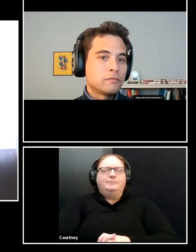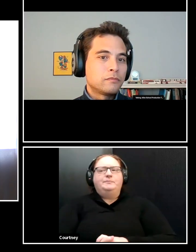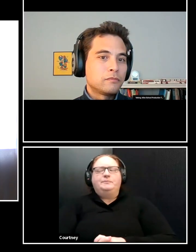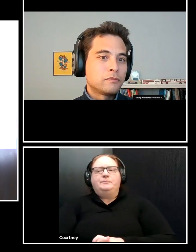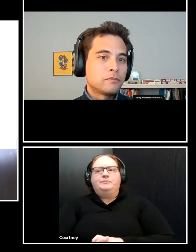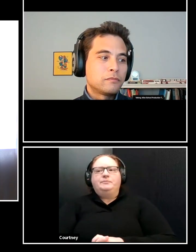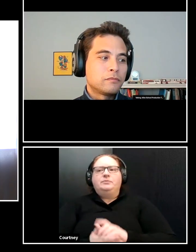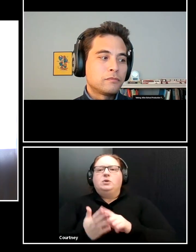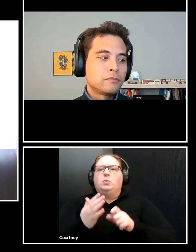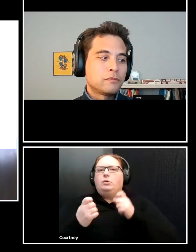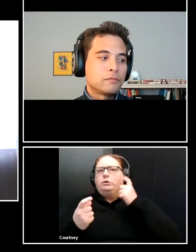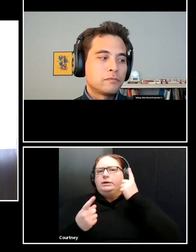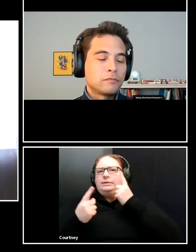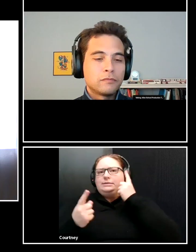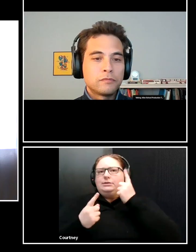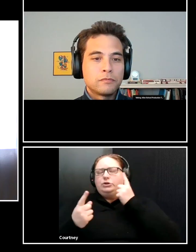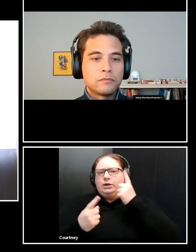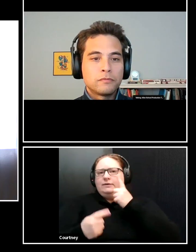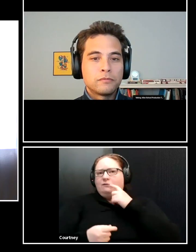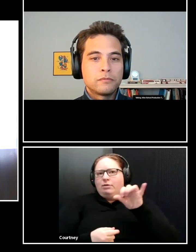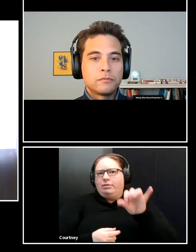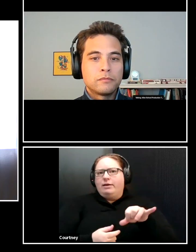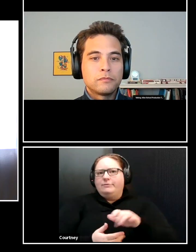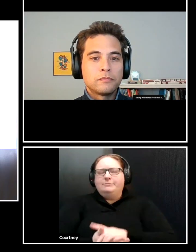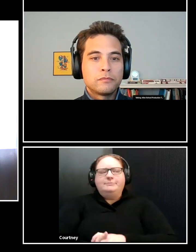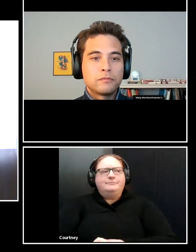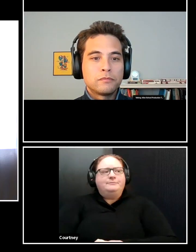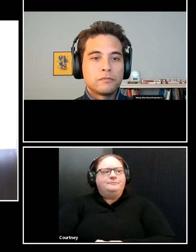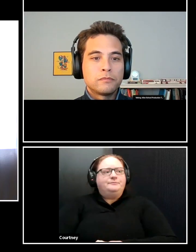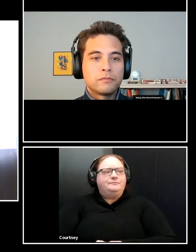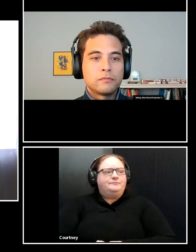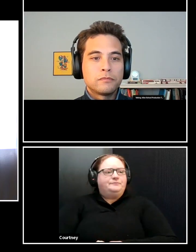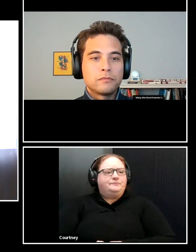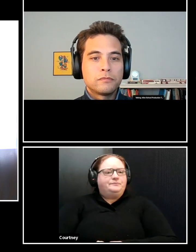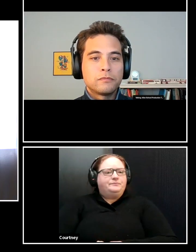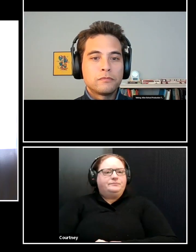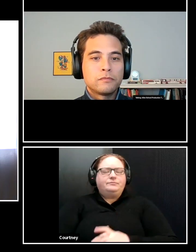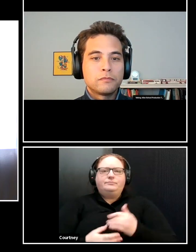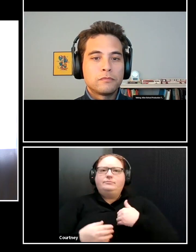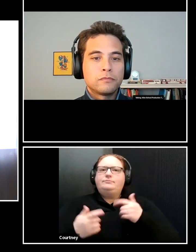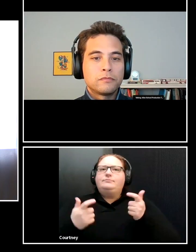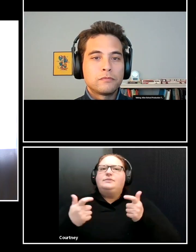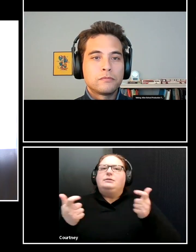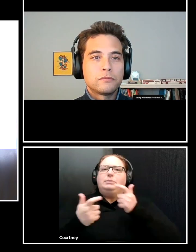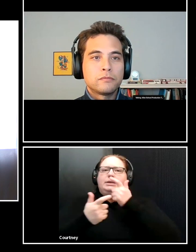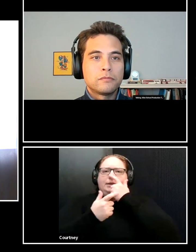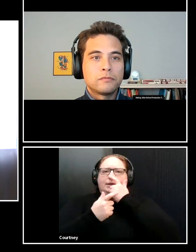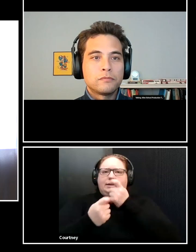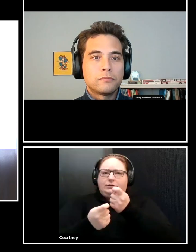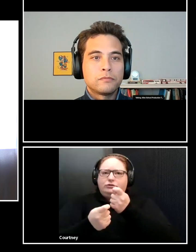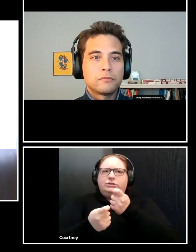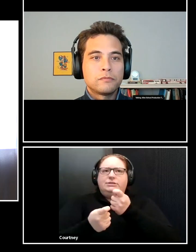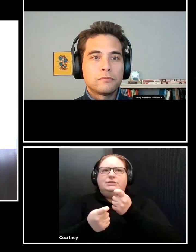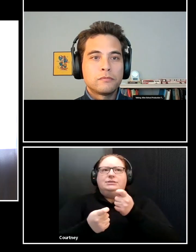we're taking into account with those. Um there's a big interest in like taking sidewalk condition